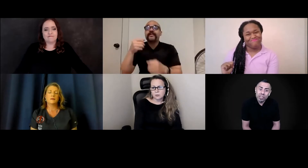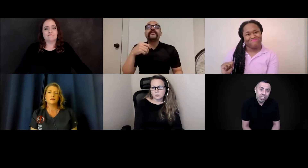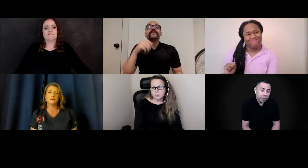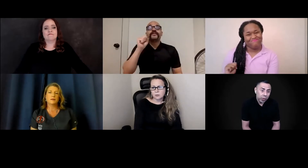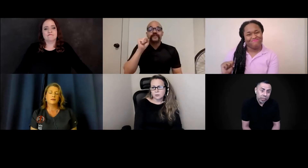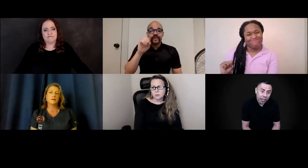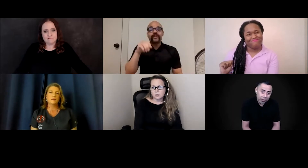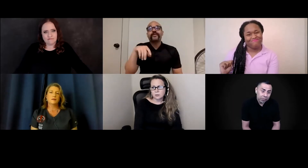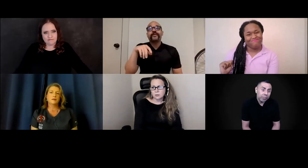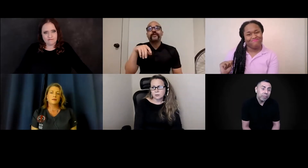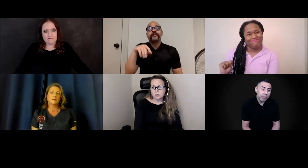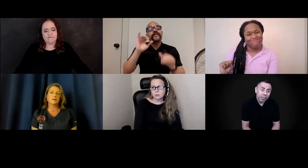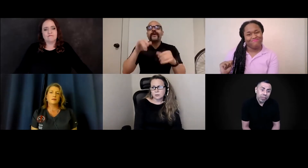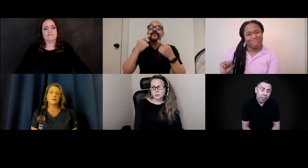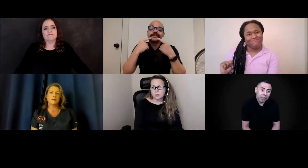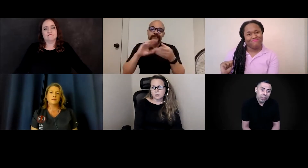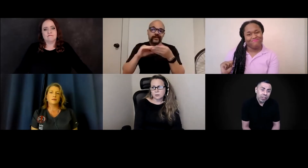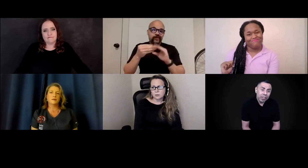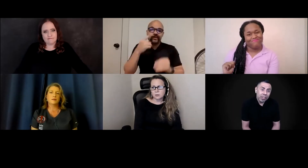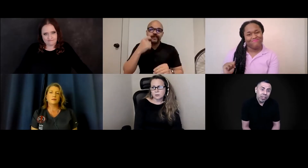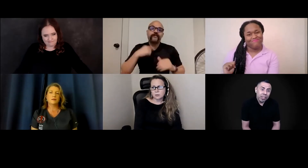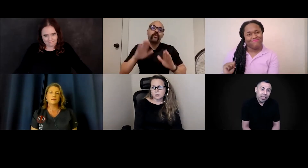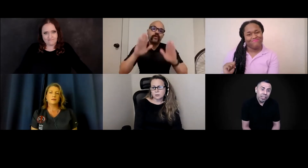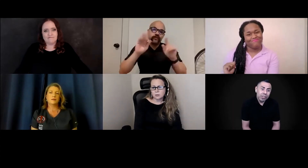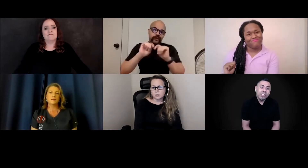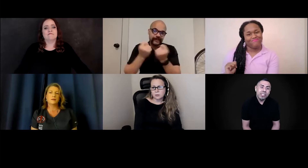And it's proof that situations can be worked out.